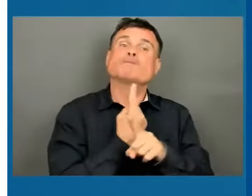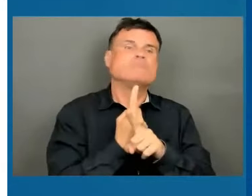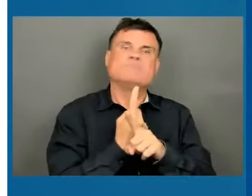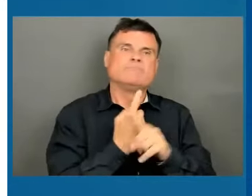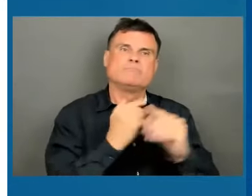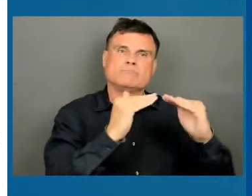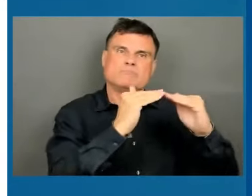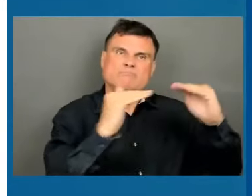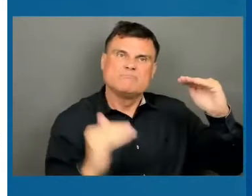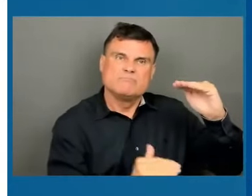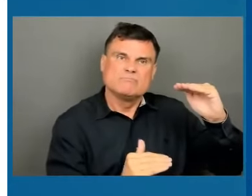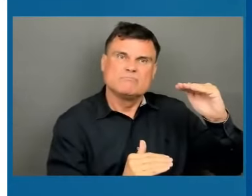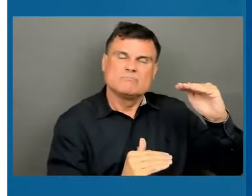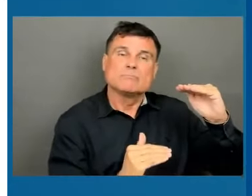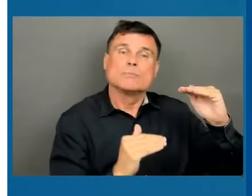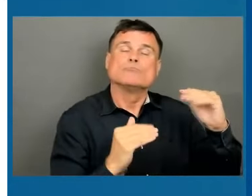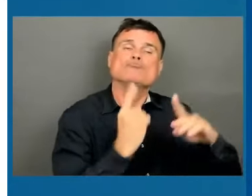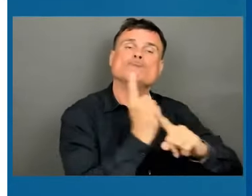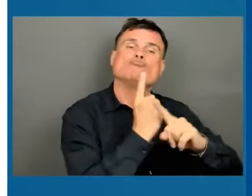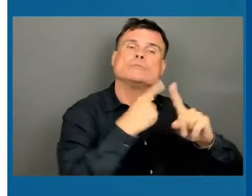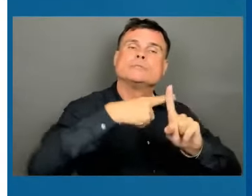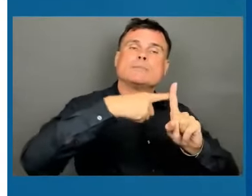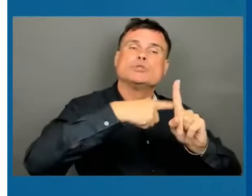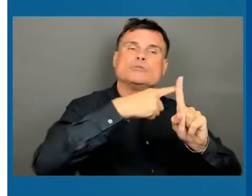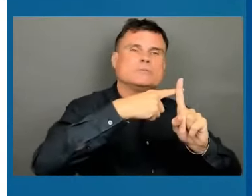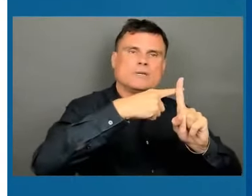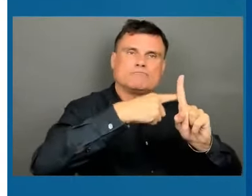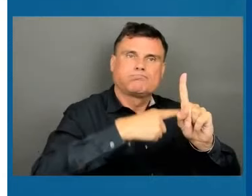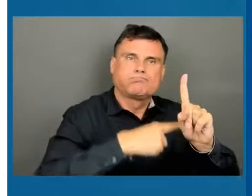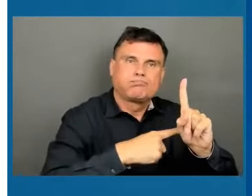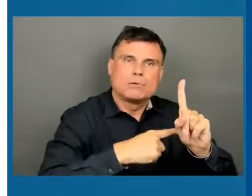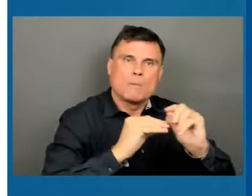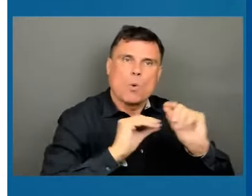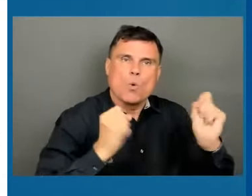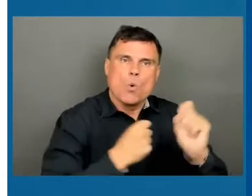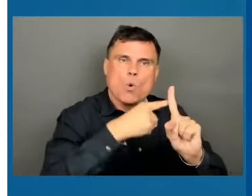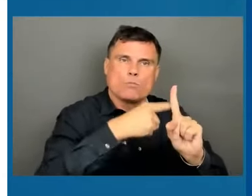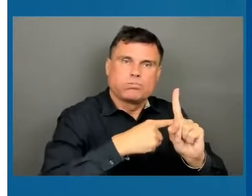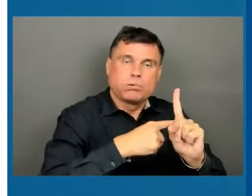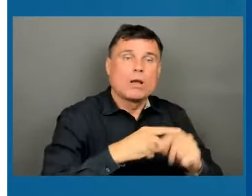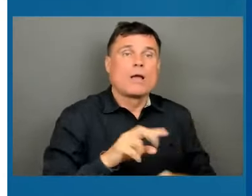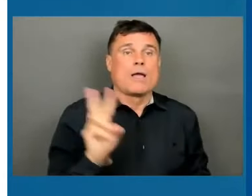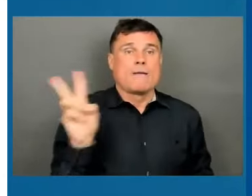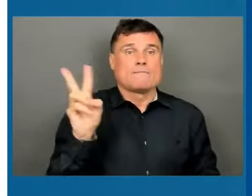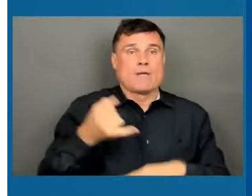temperatures right offshore of Vancouver Island that are cooler